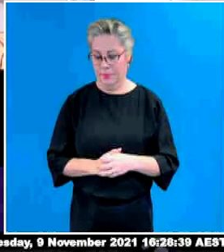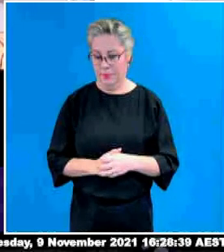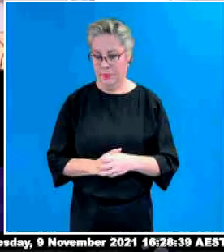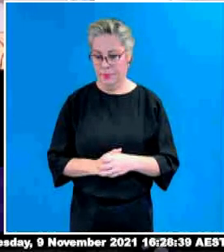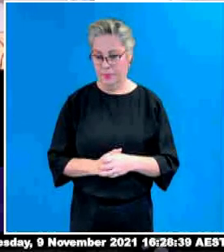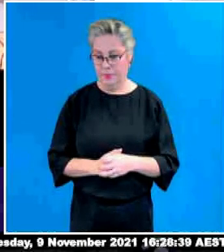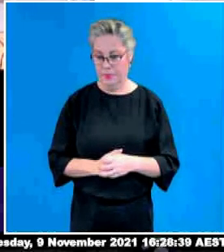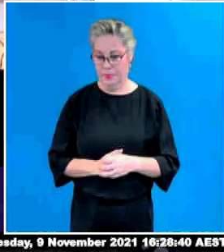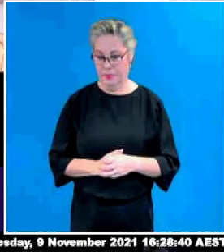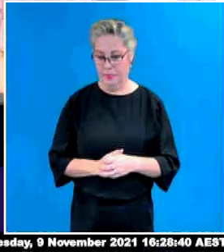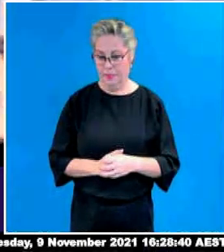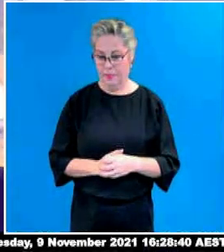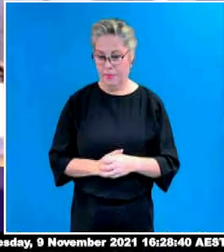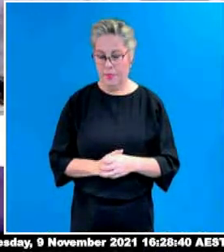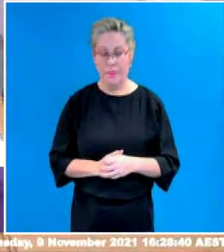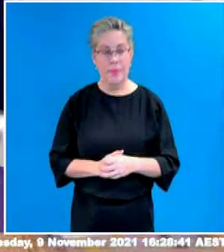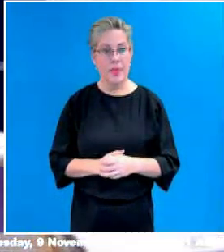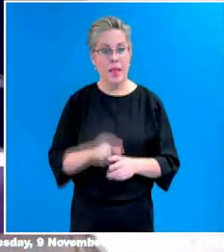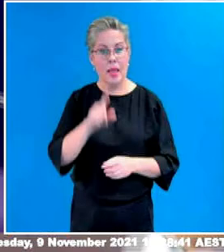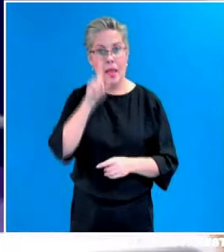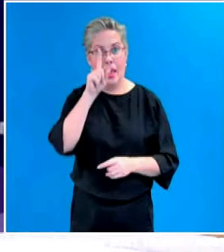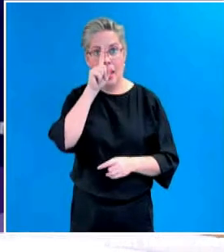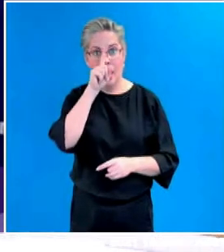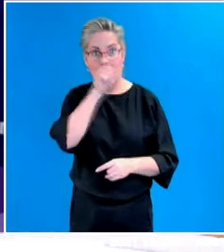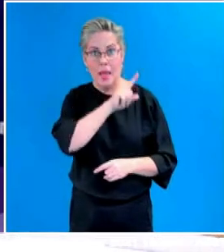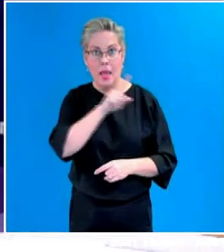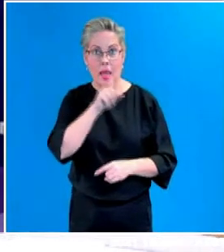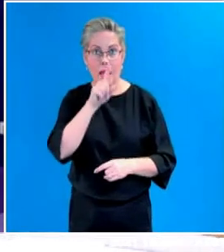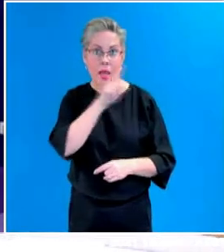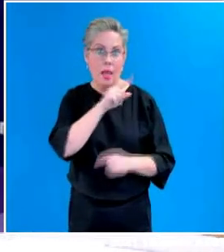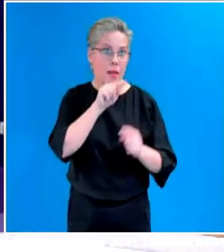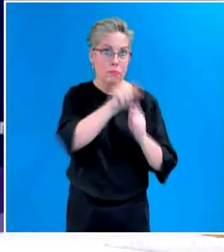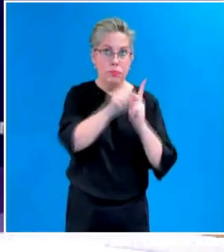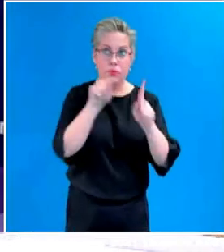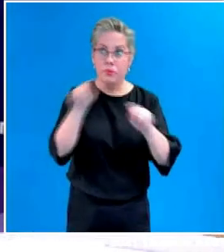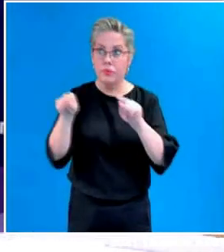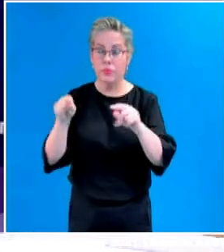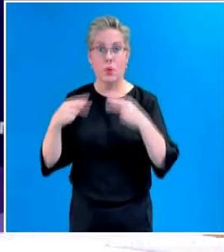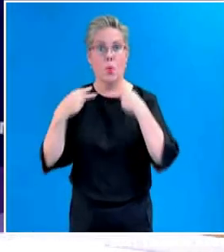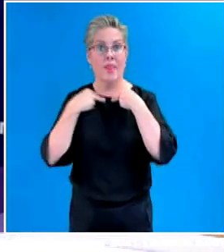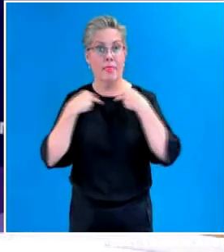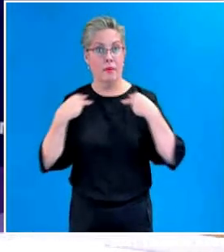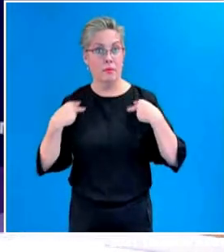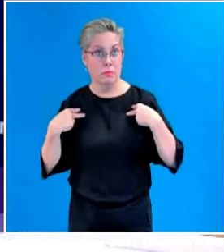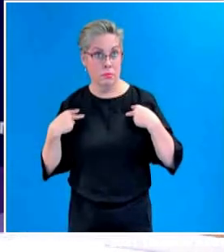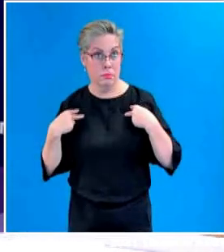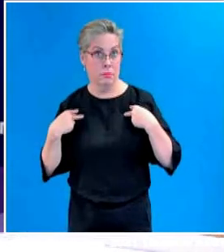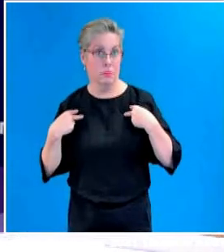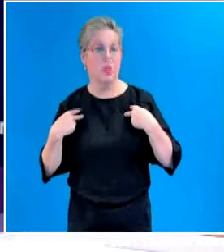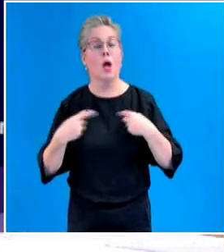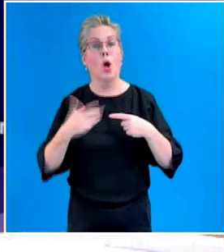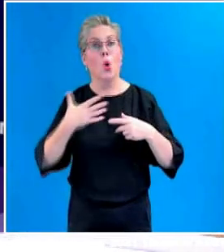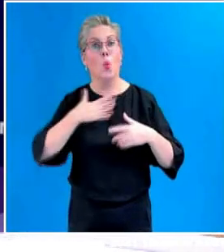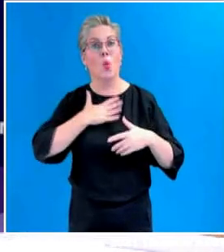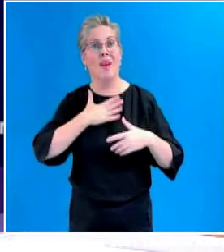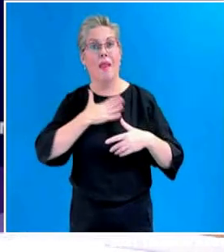I understand that parties with leave to appear wish to have a provision to provide additional documents.